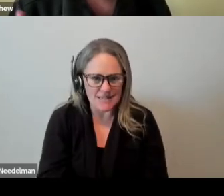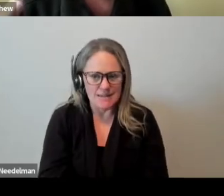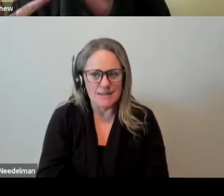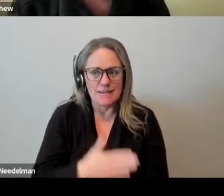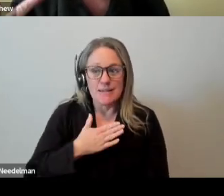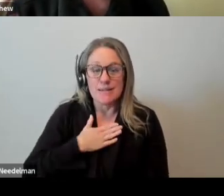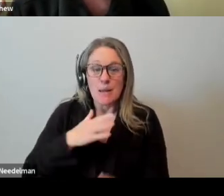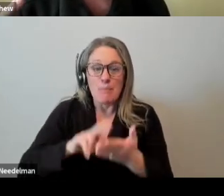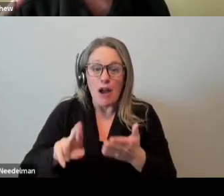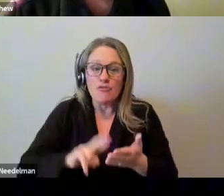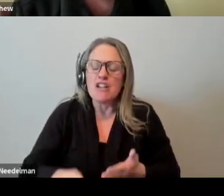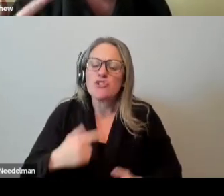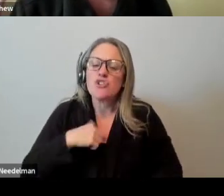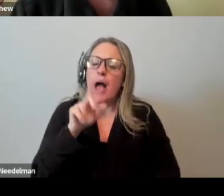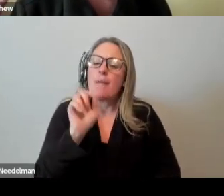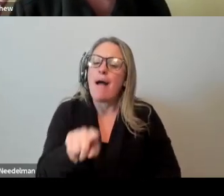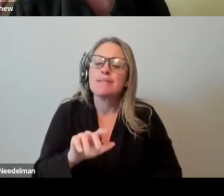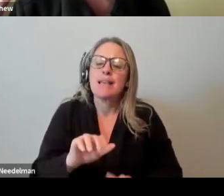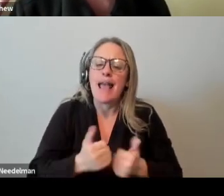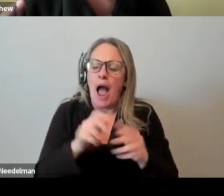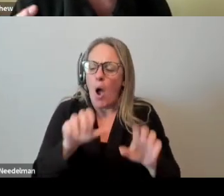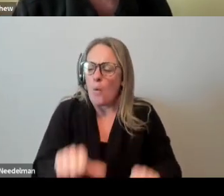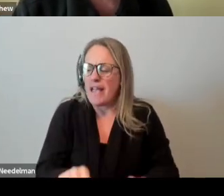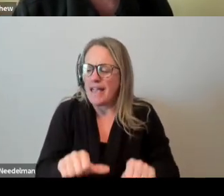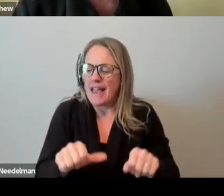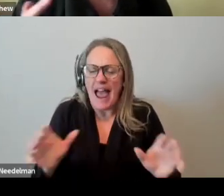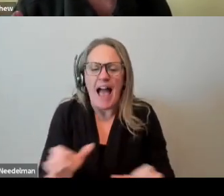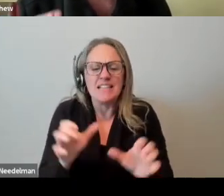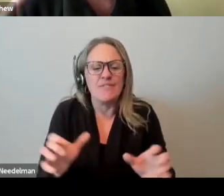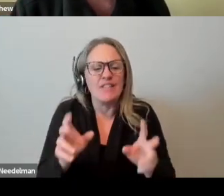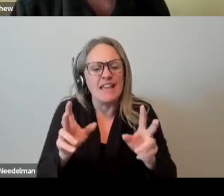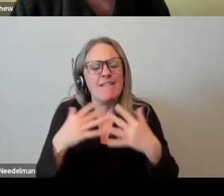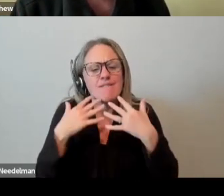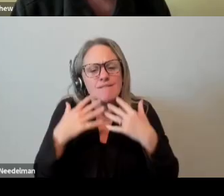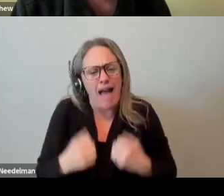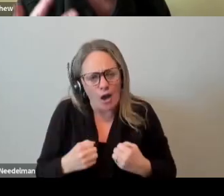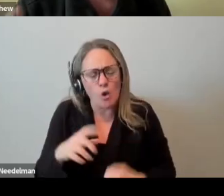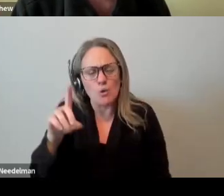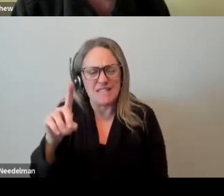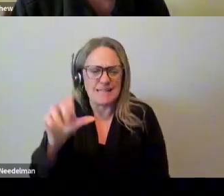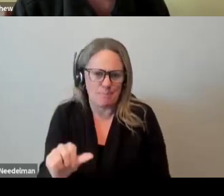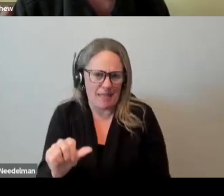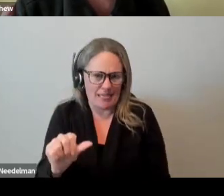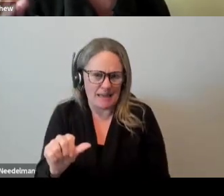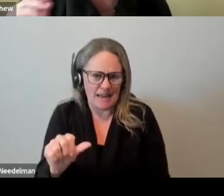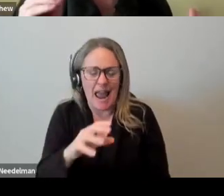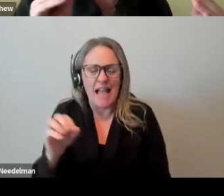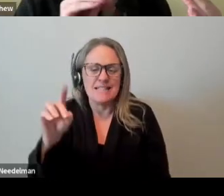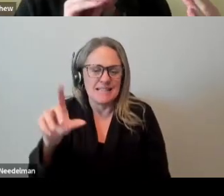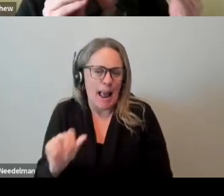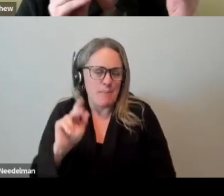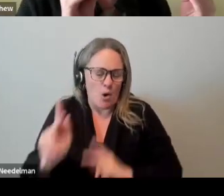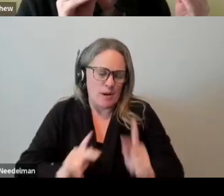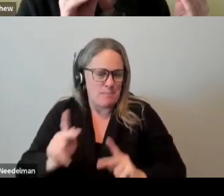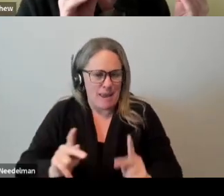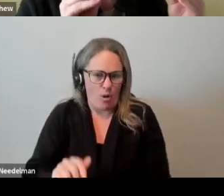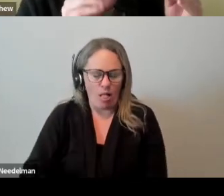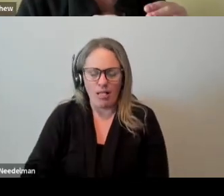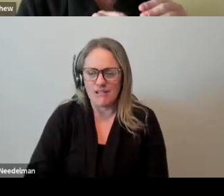how we can actively value disability and how we can actively value disabled people. Because even within tech research